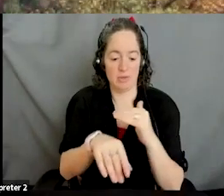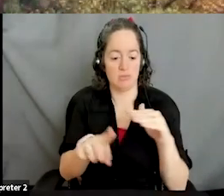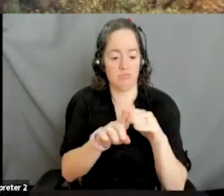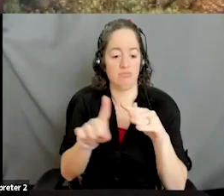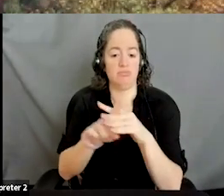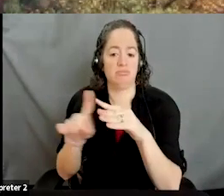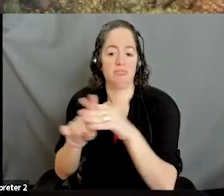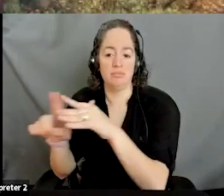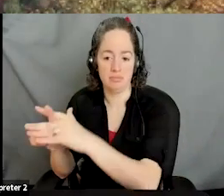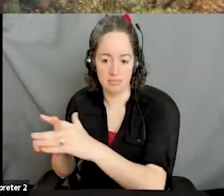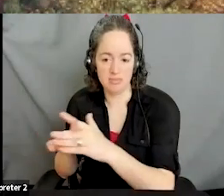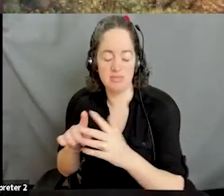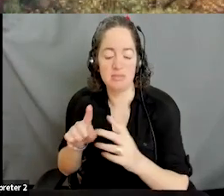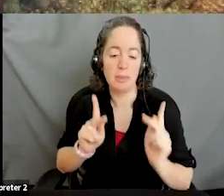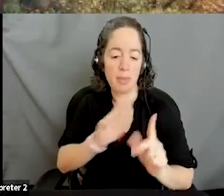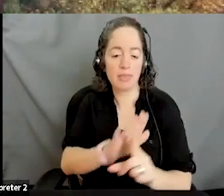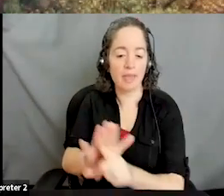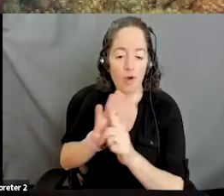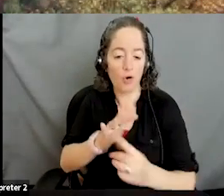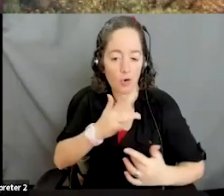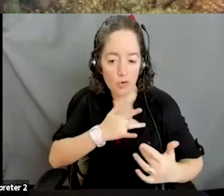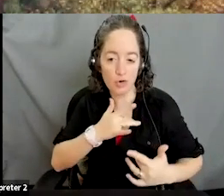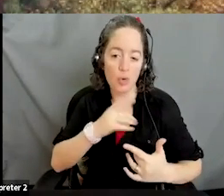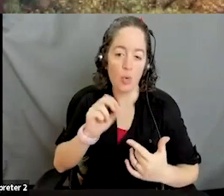That's how it came across in our perception, right or wrong.